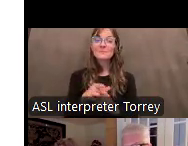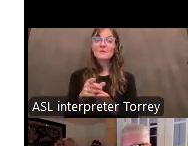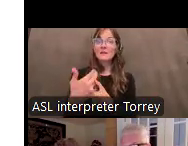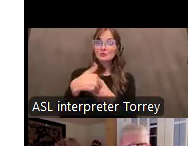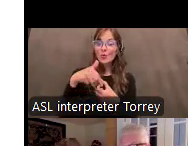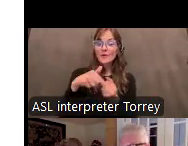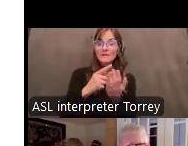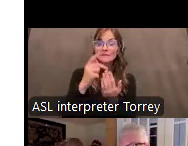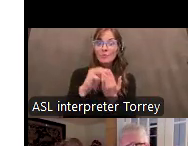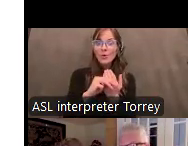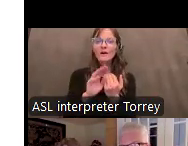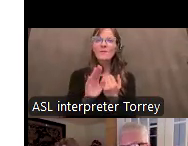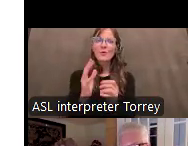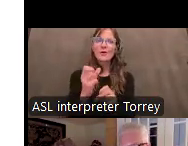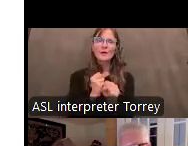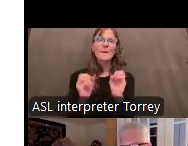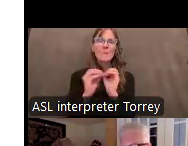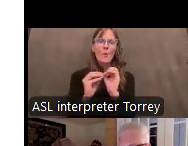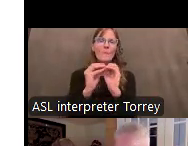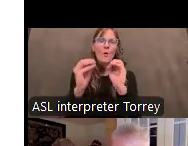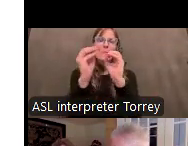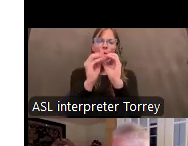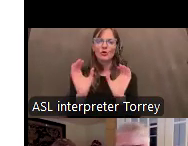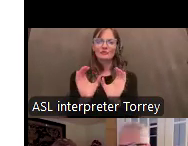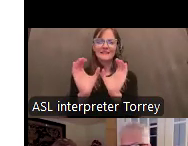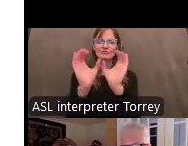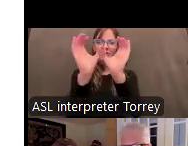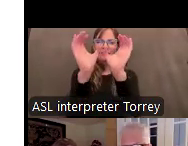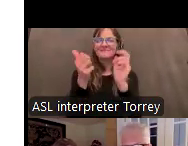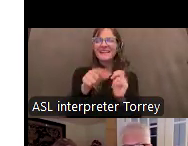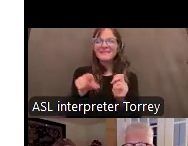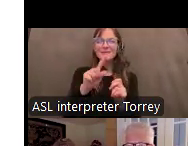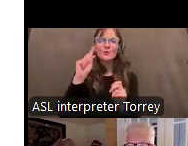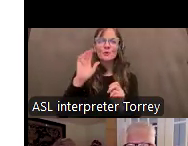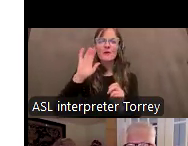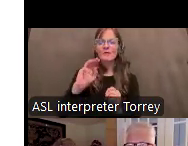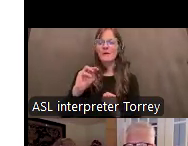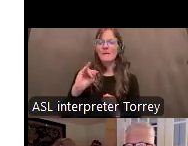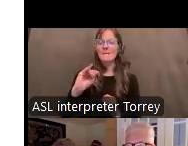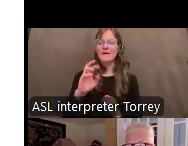If you hear us use the term micro-credentials, that's what we're talking about. So once they become a CDCP